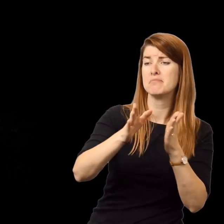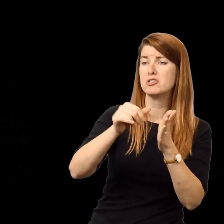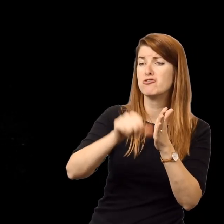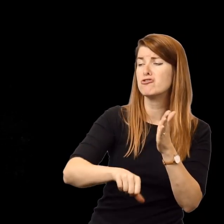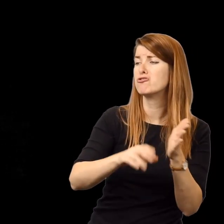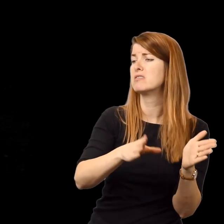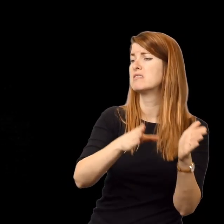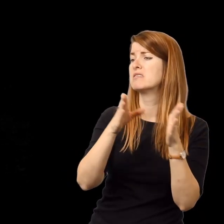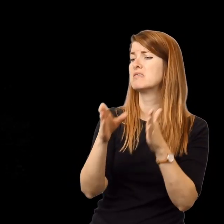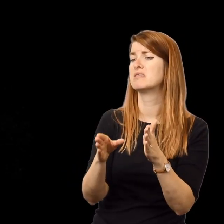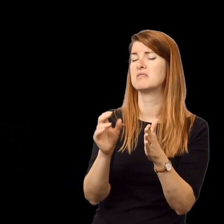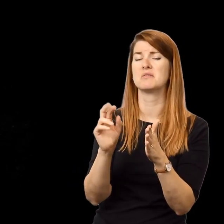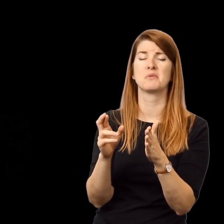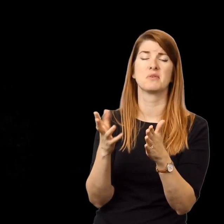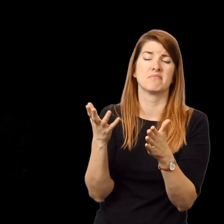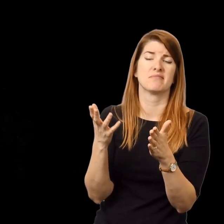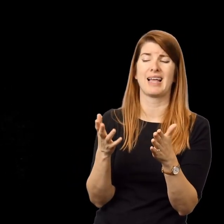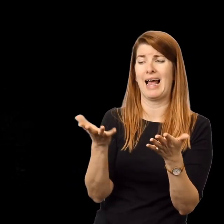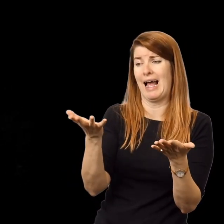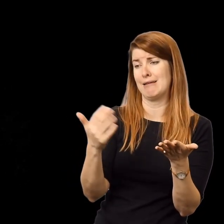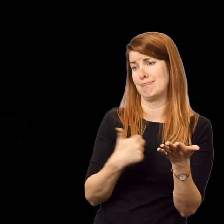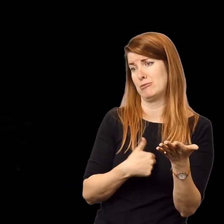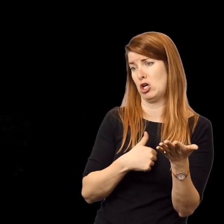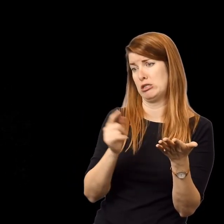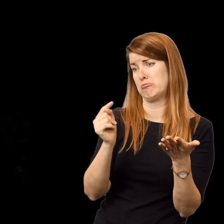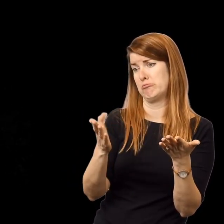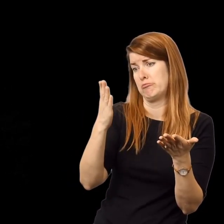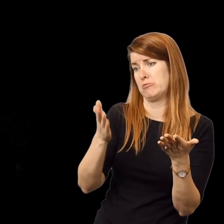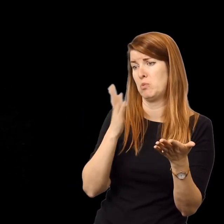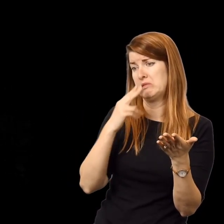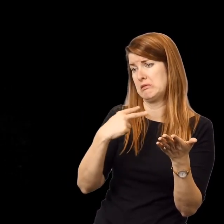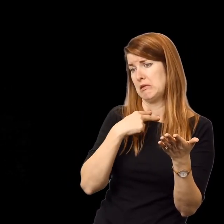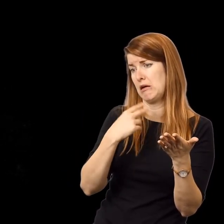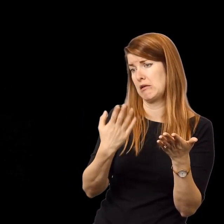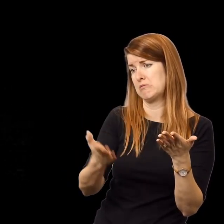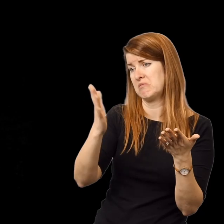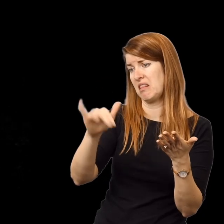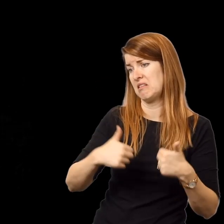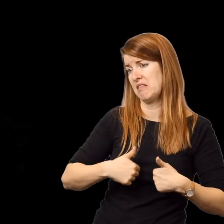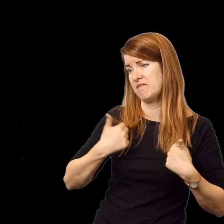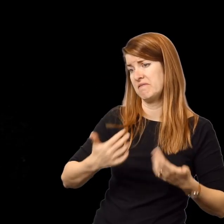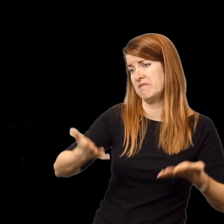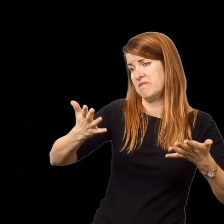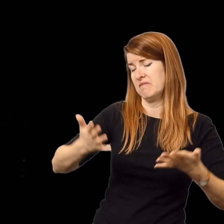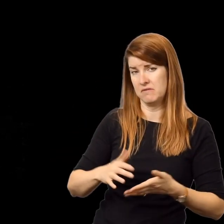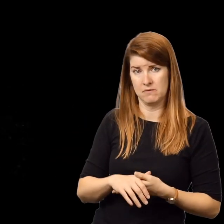We do surgery, or we say sorry, this is how it's going to be, and that's life.